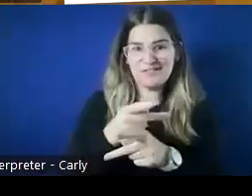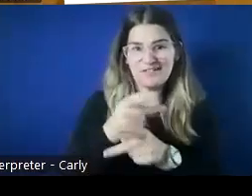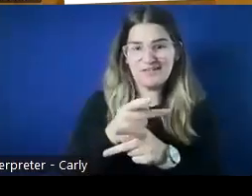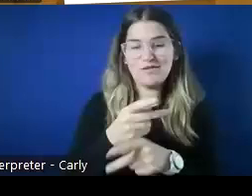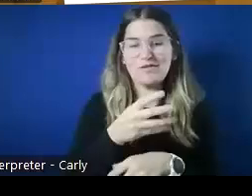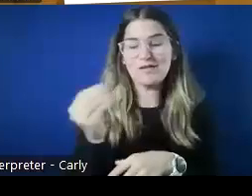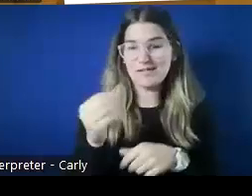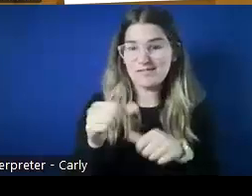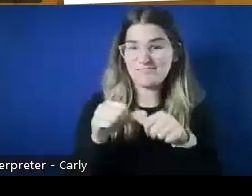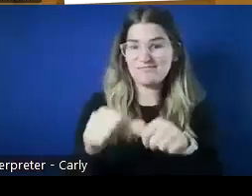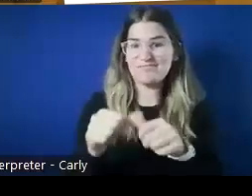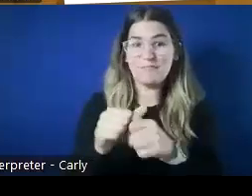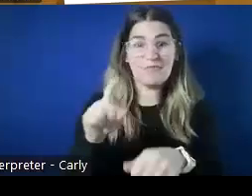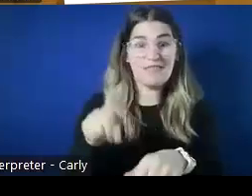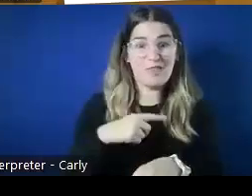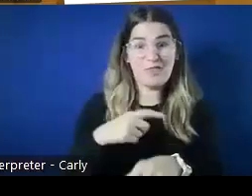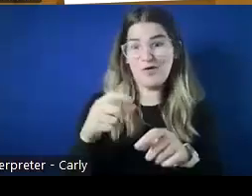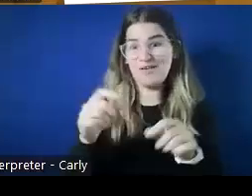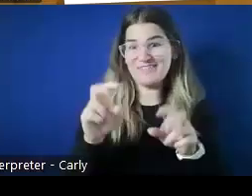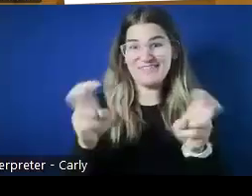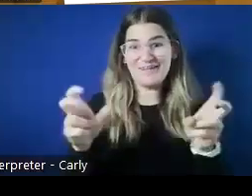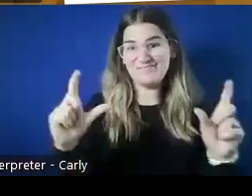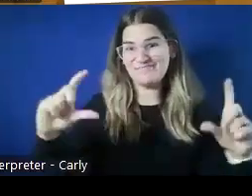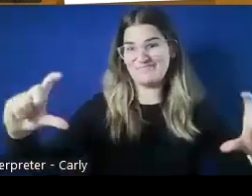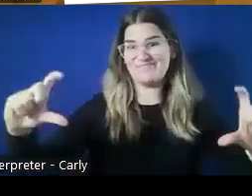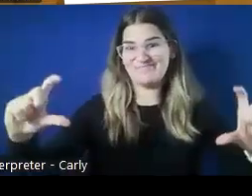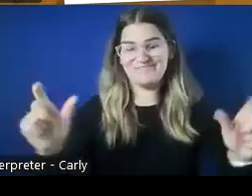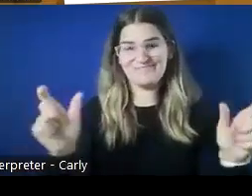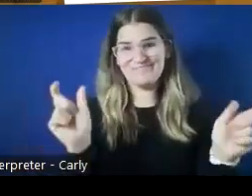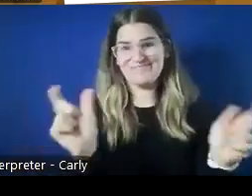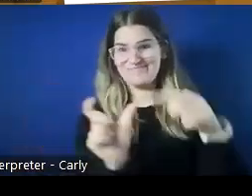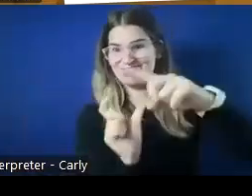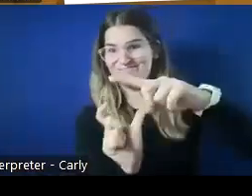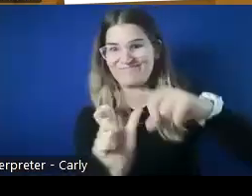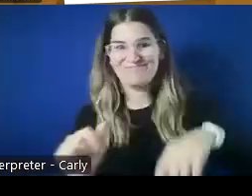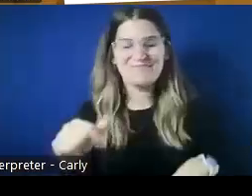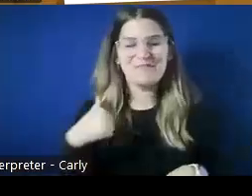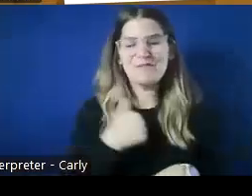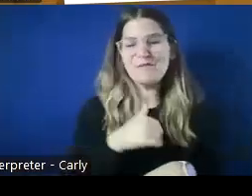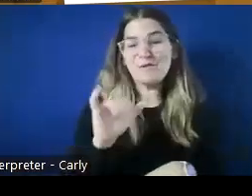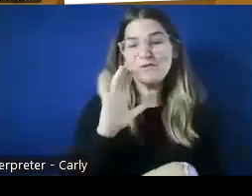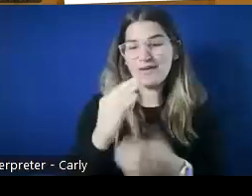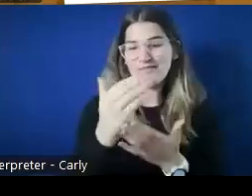the long title as well of the The Clinical Services we have a long list of presenters